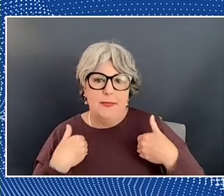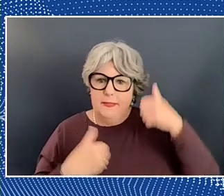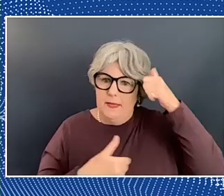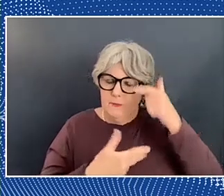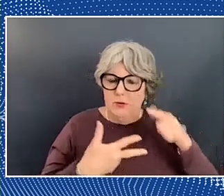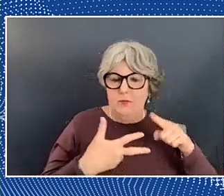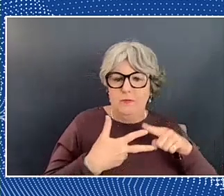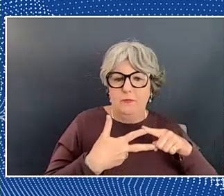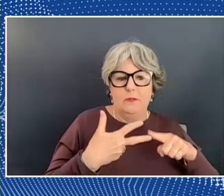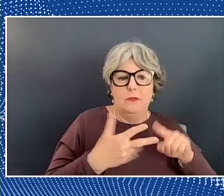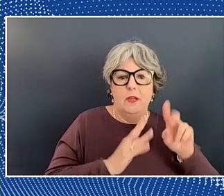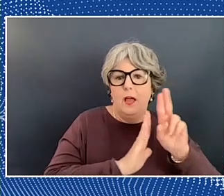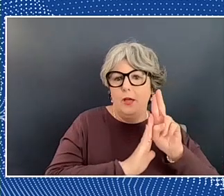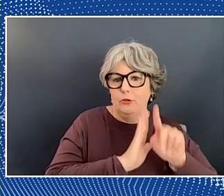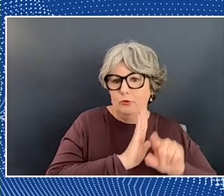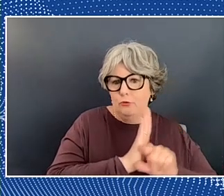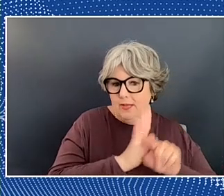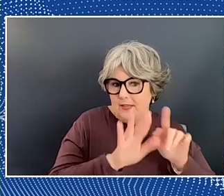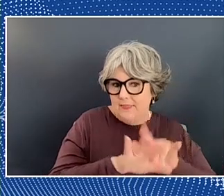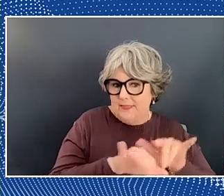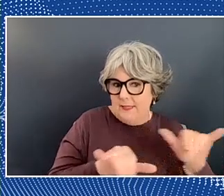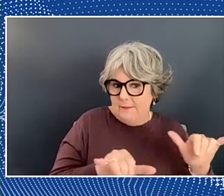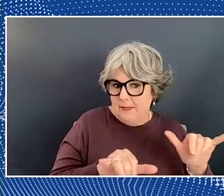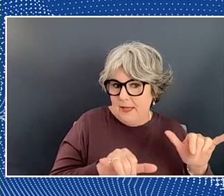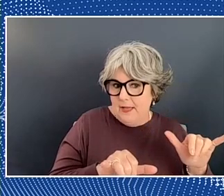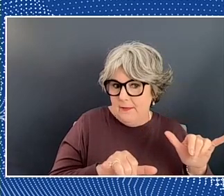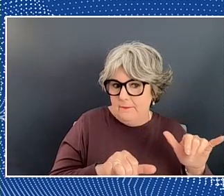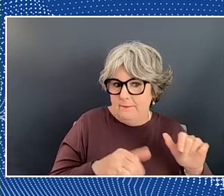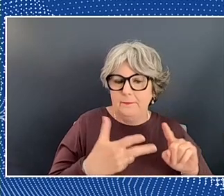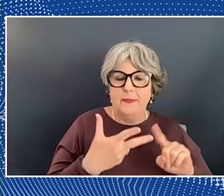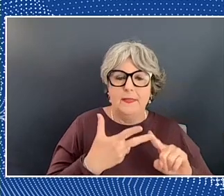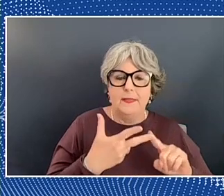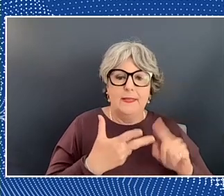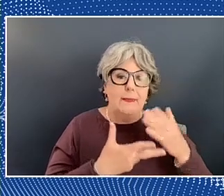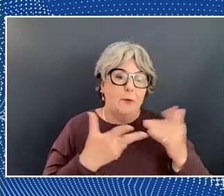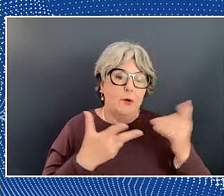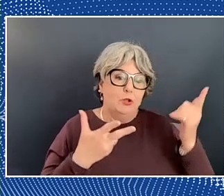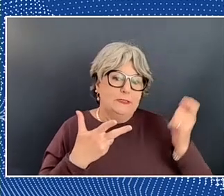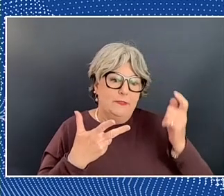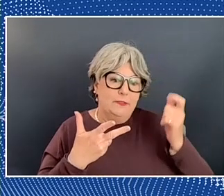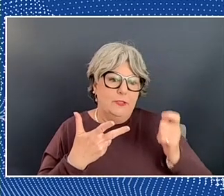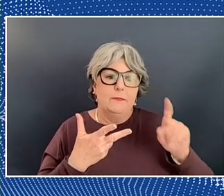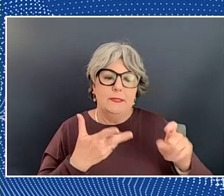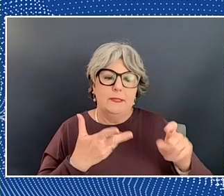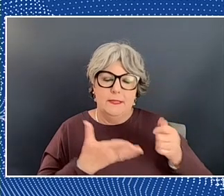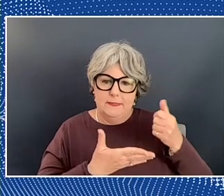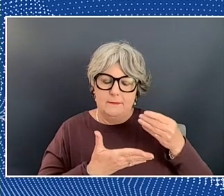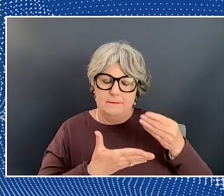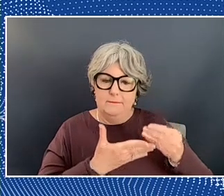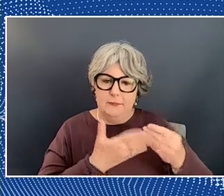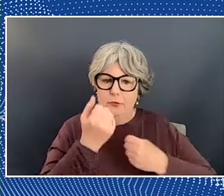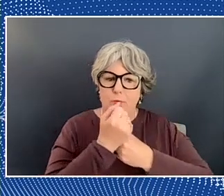undergraduate school at the same time, with him having partial scholarships but still needing financial support. My brother was also a student athlete,